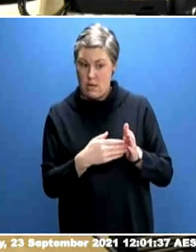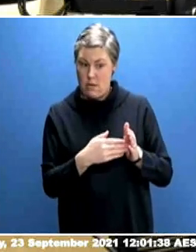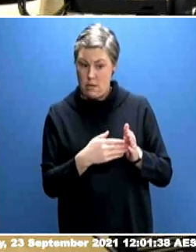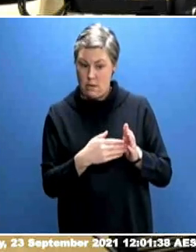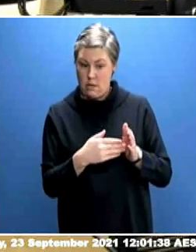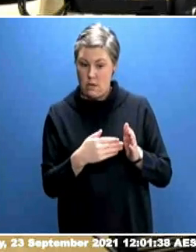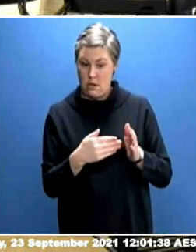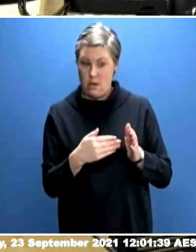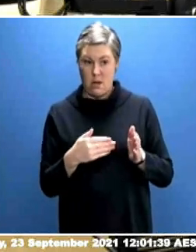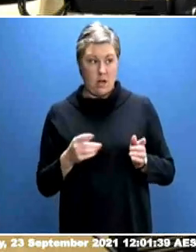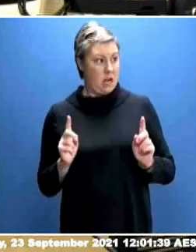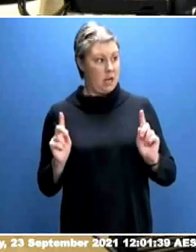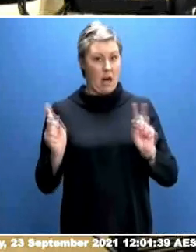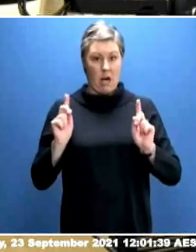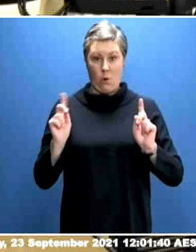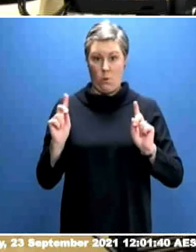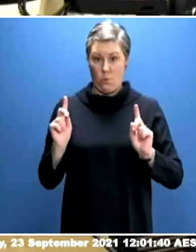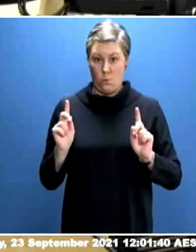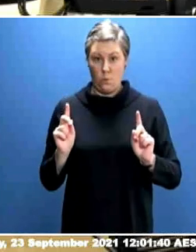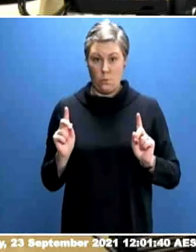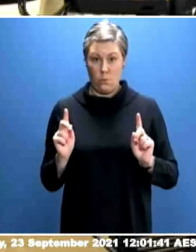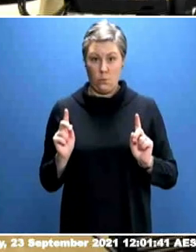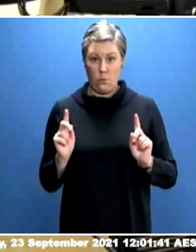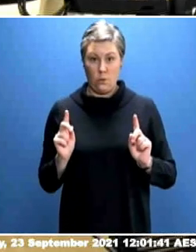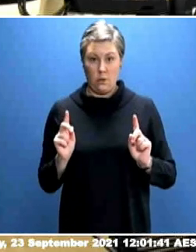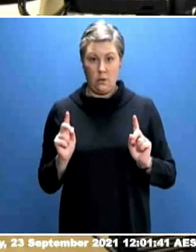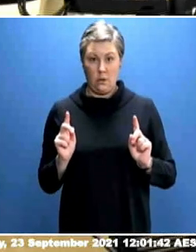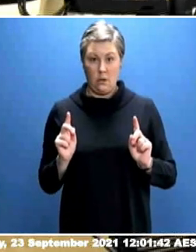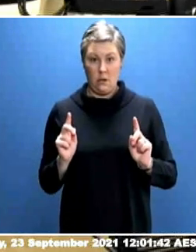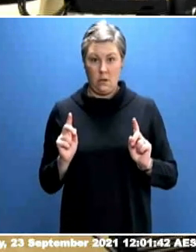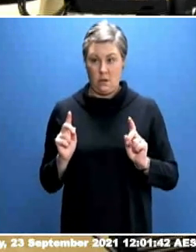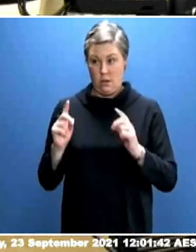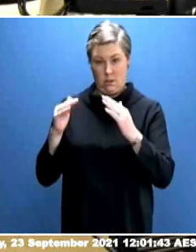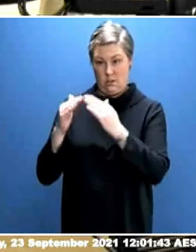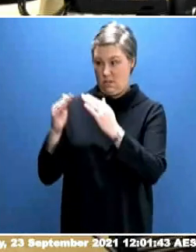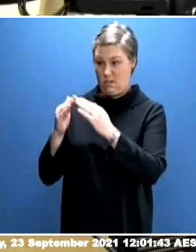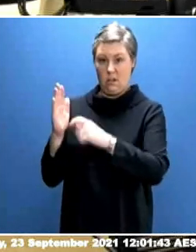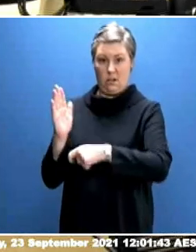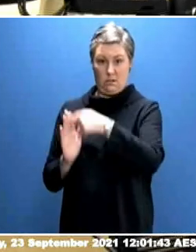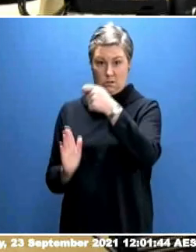at the present time that in the current Secure Care model